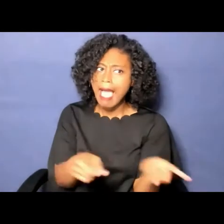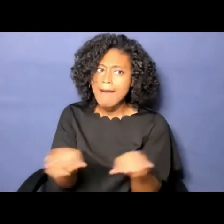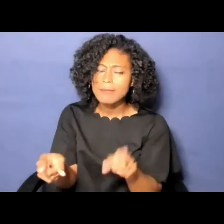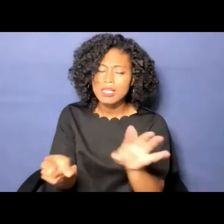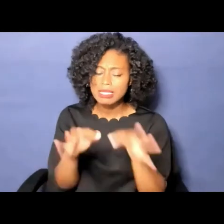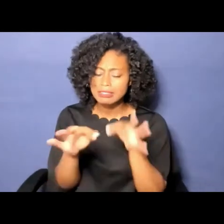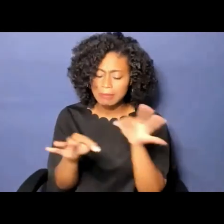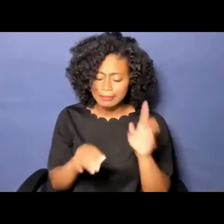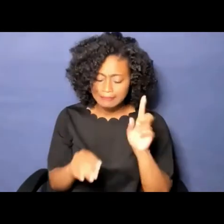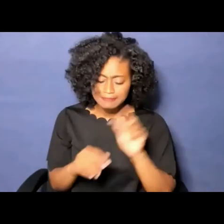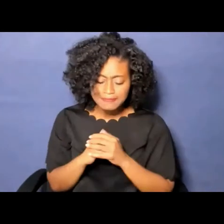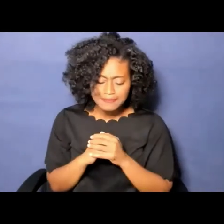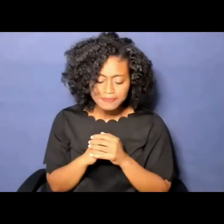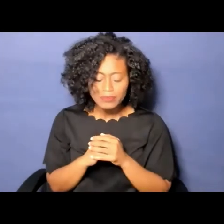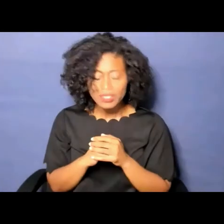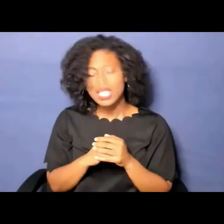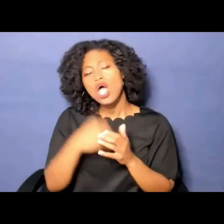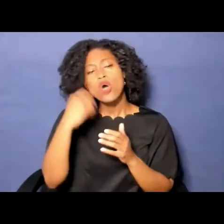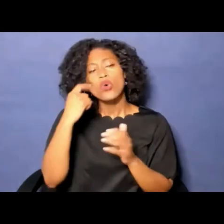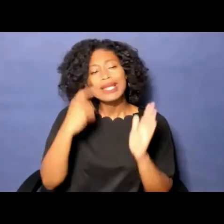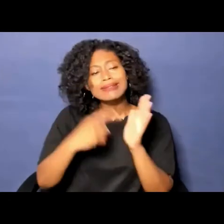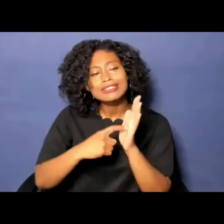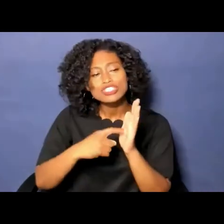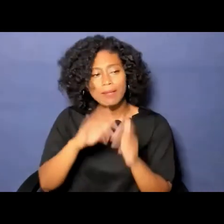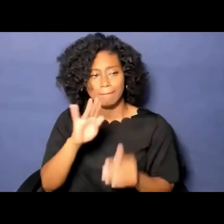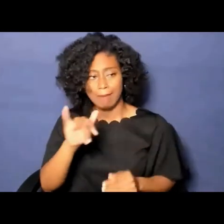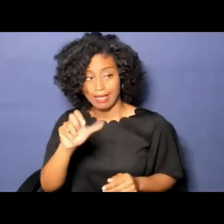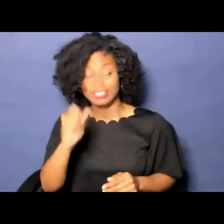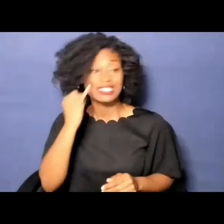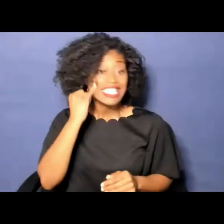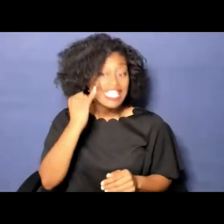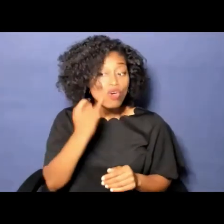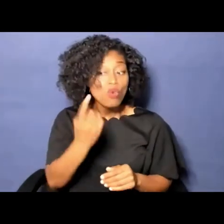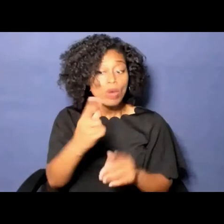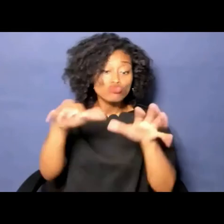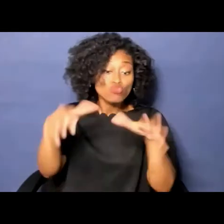Recognition bias is when people and members of a particular racial group are mistaken for